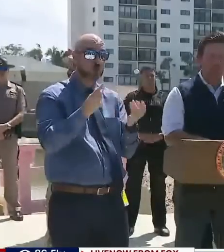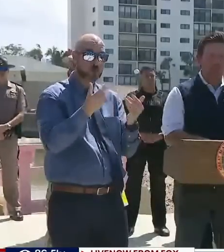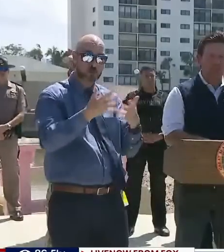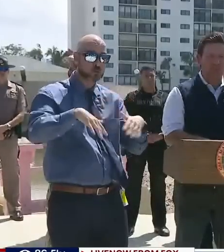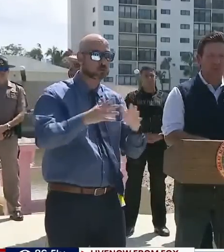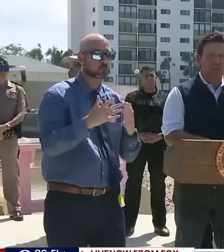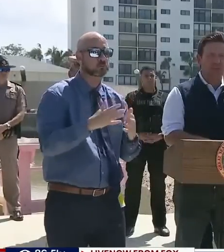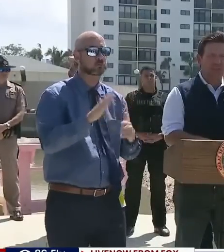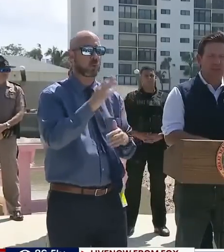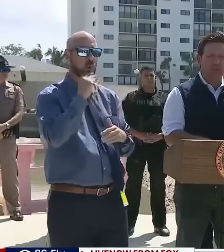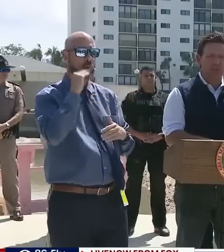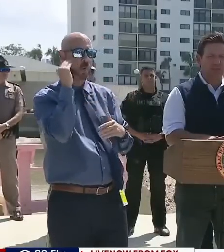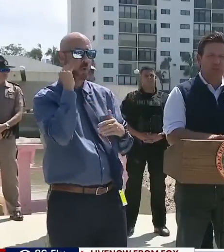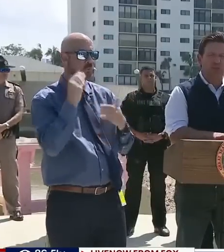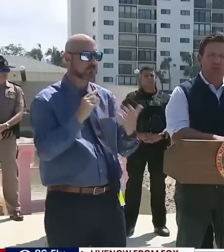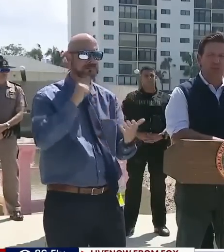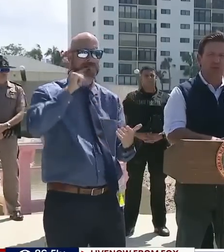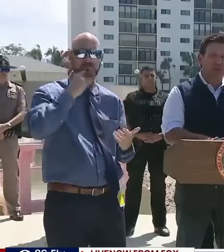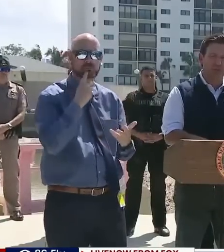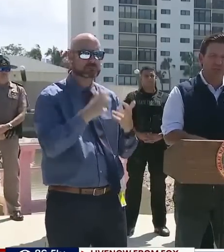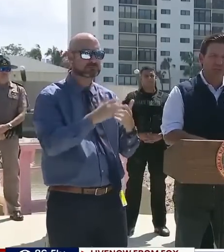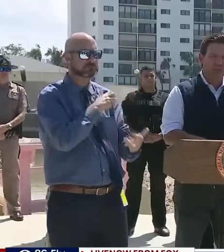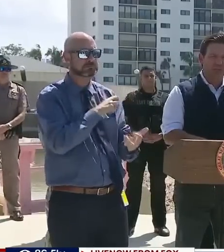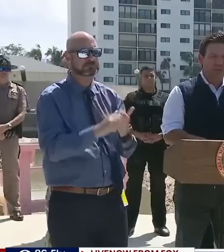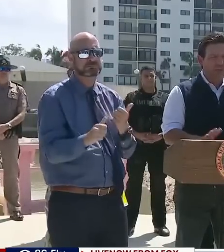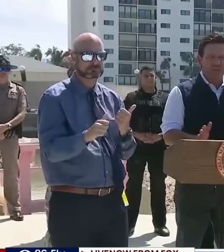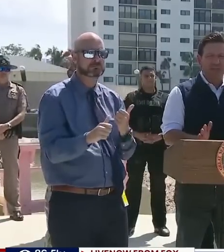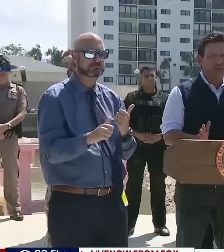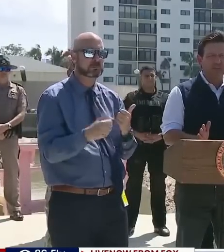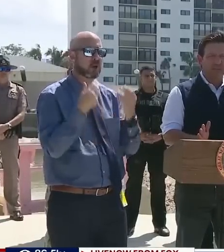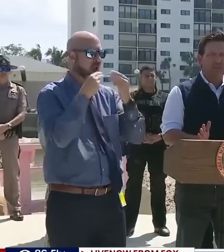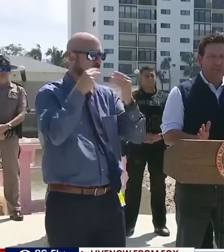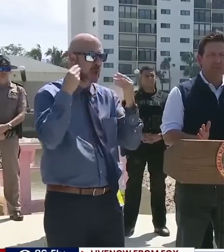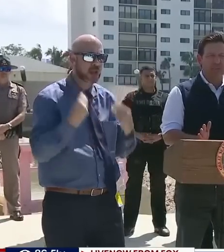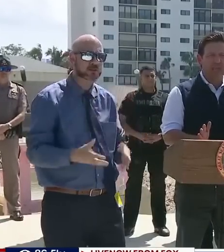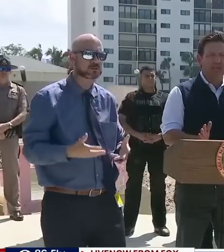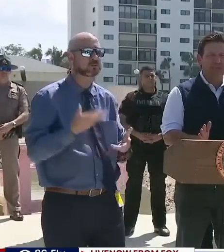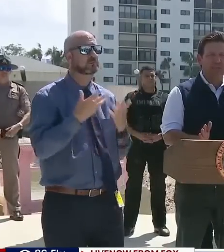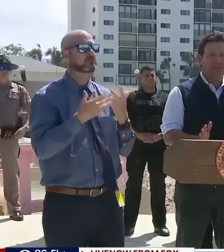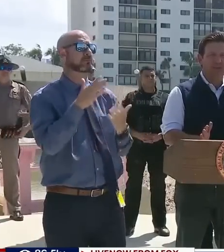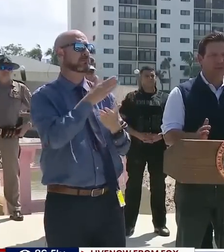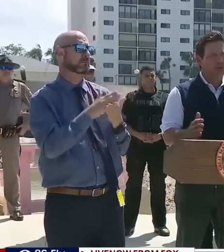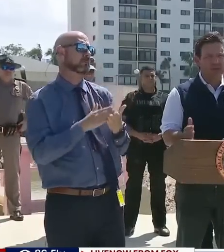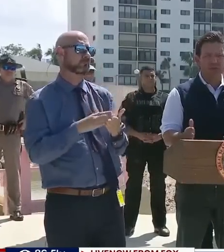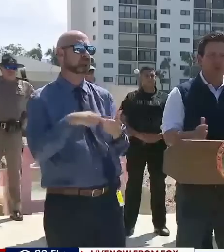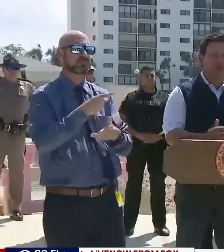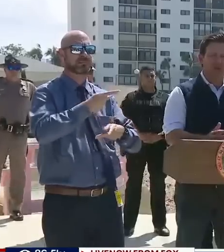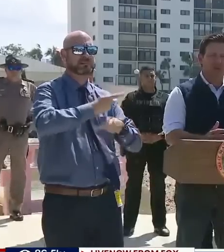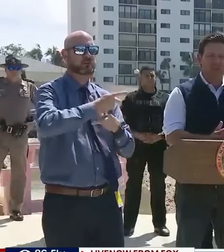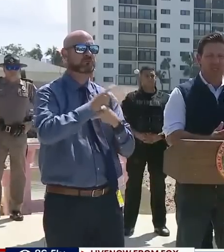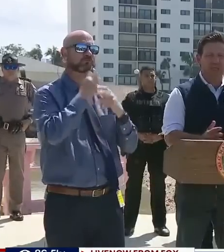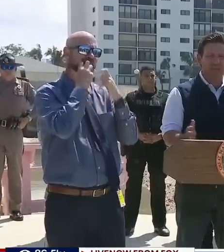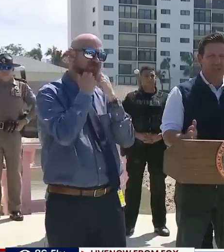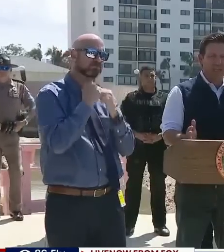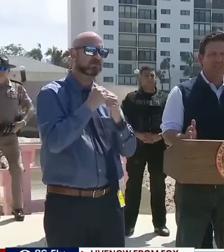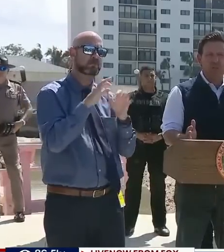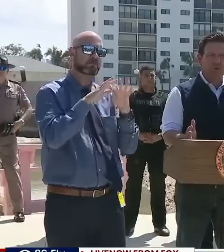tragedy when you have a storm of this magnitude when you lose uh a property or have your